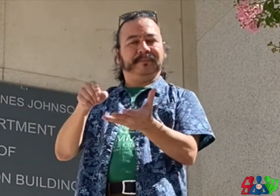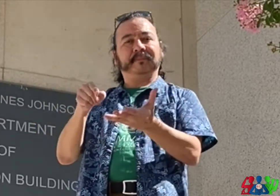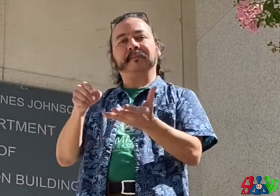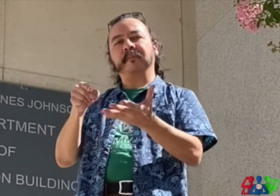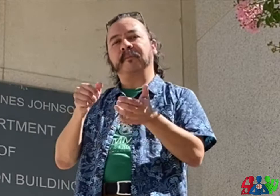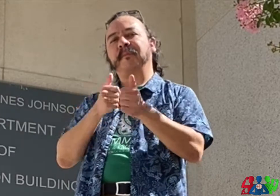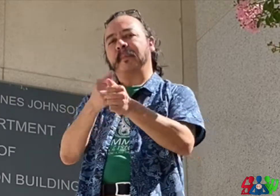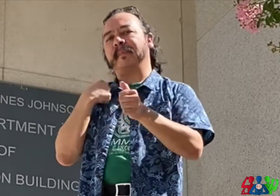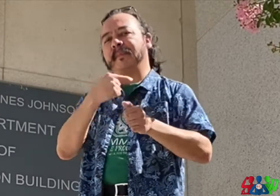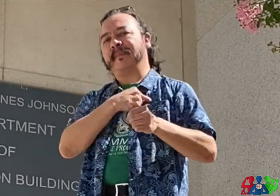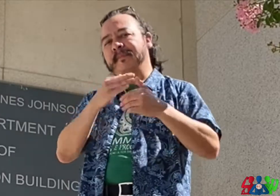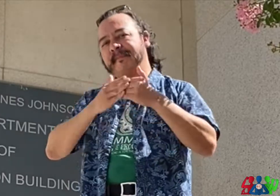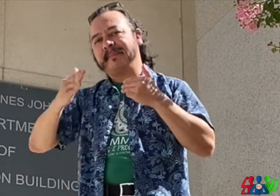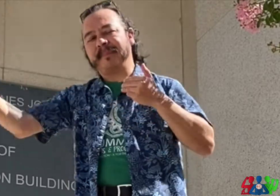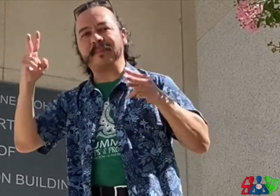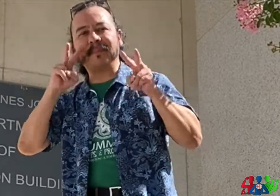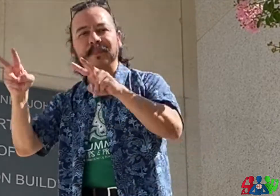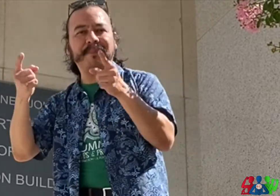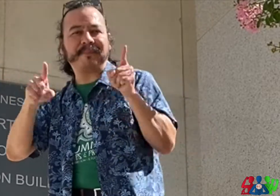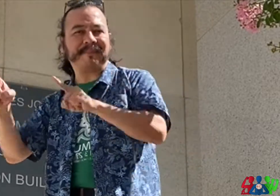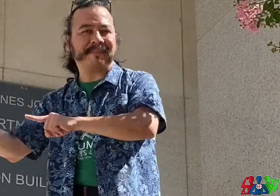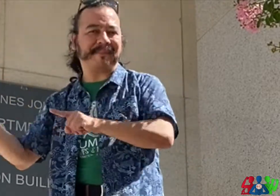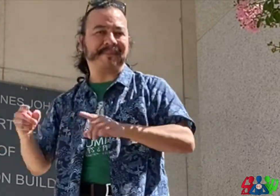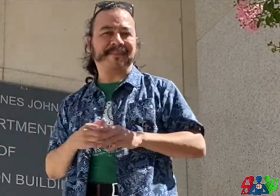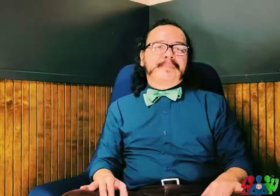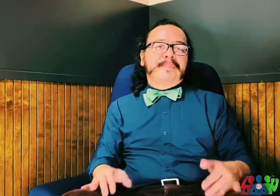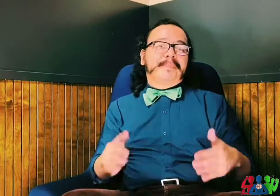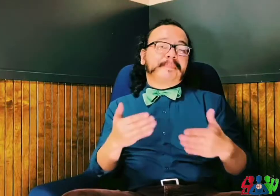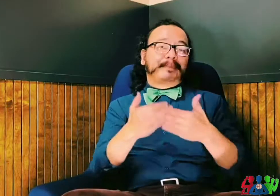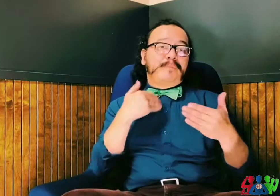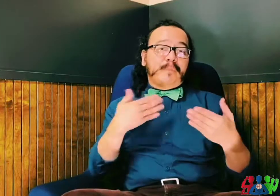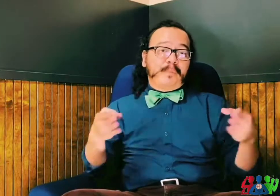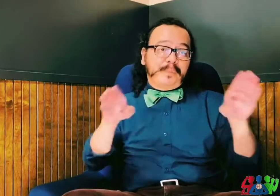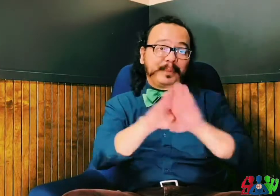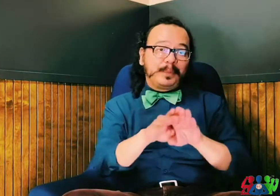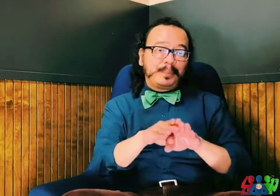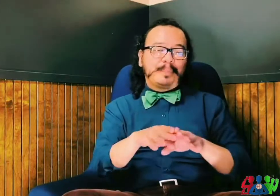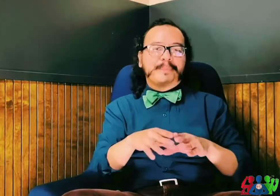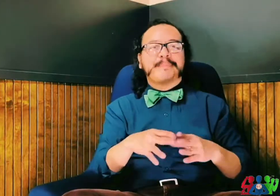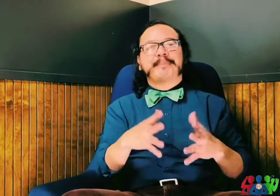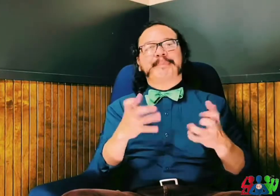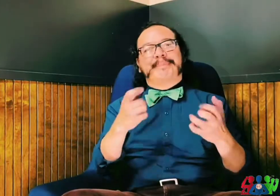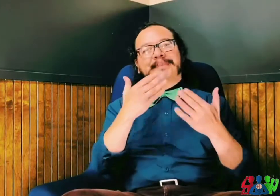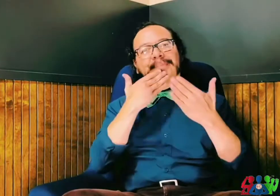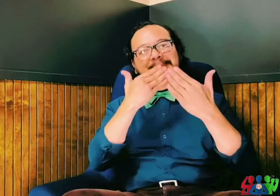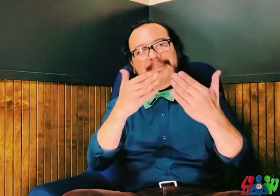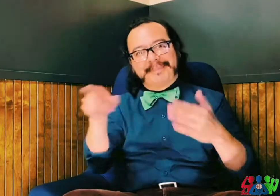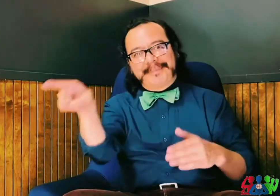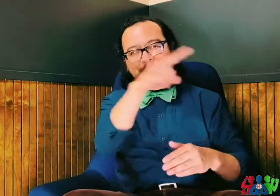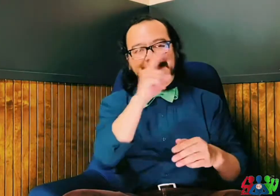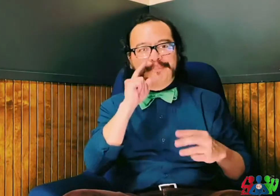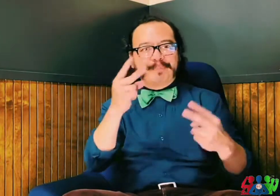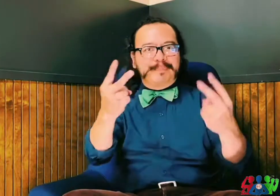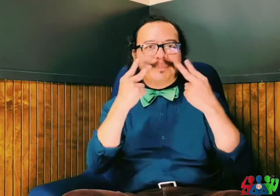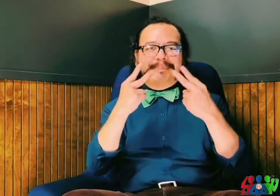You may keep track of us, STEMS, for more learning development in Sign Language and STEM. Upon the closure of this presentation, the gratitude for having you all to participate this presentation.